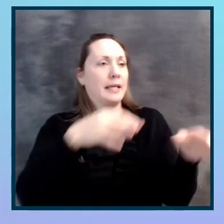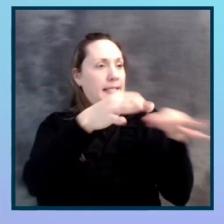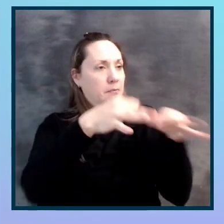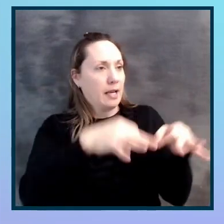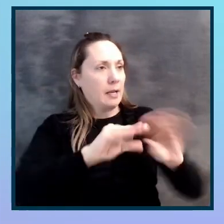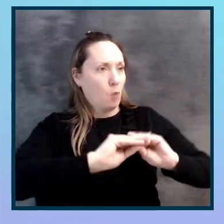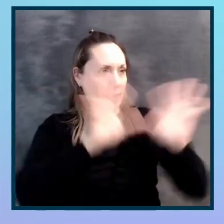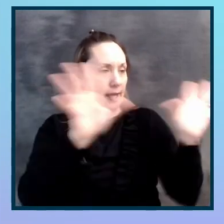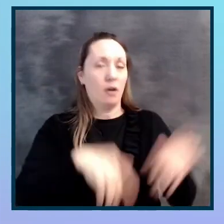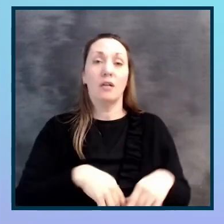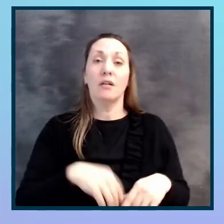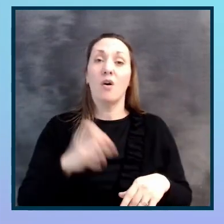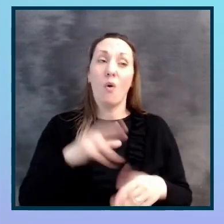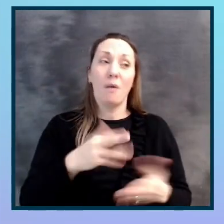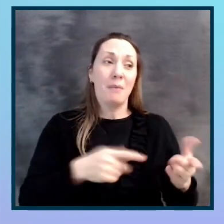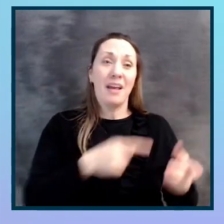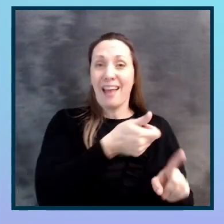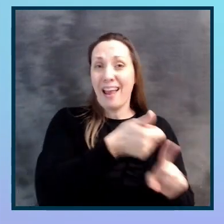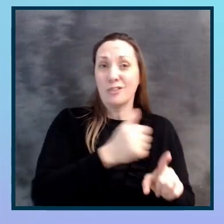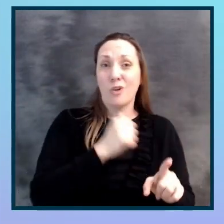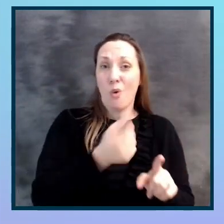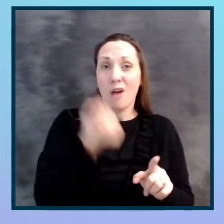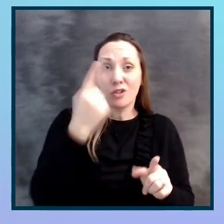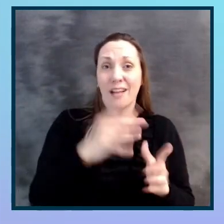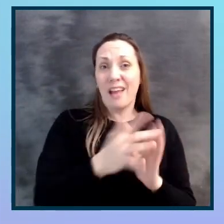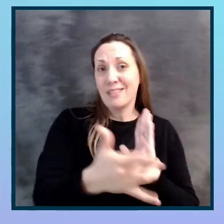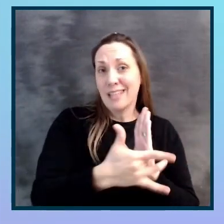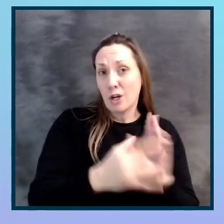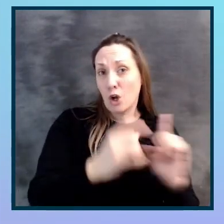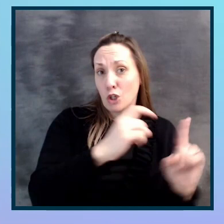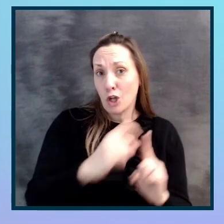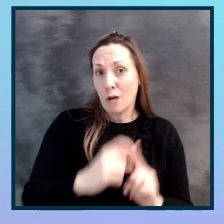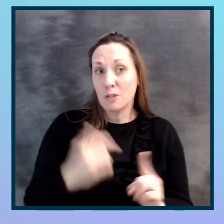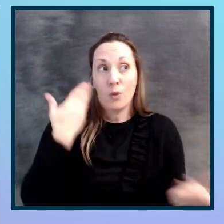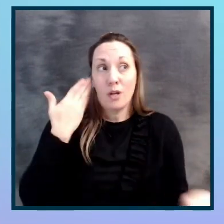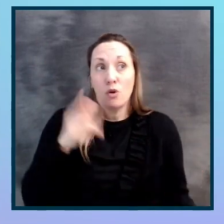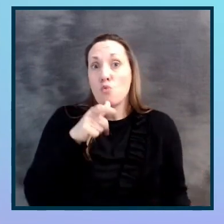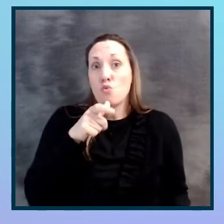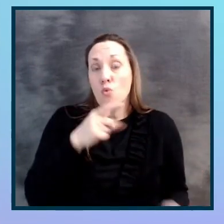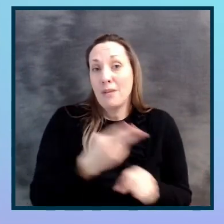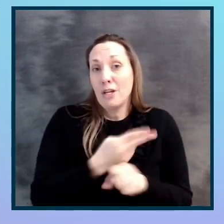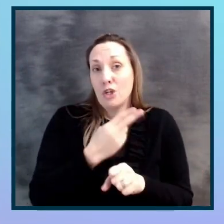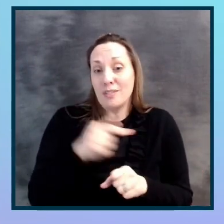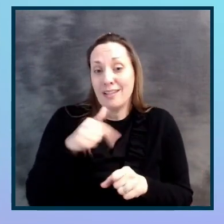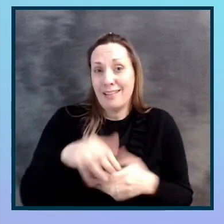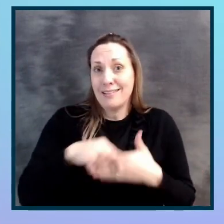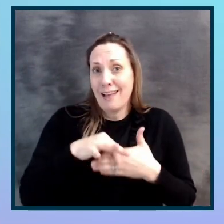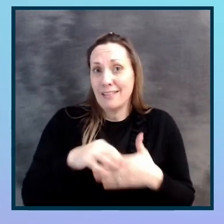like a lot of technical terms. Because we don't know who's going to be consuming this content like internally.